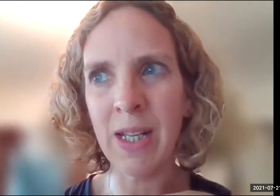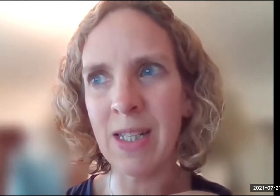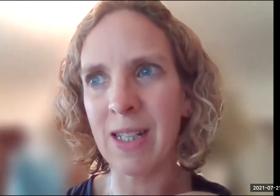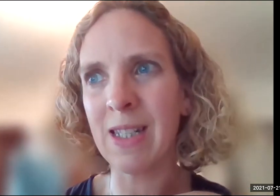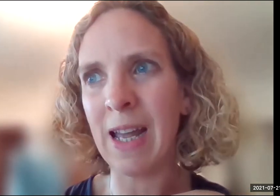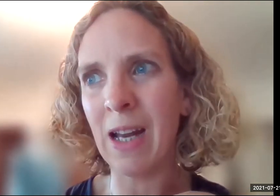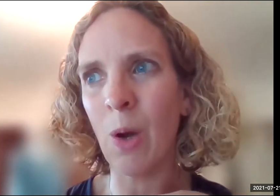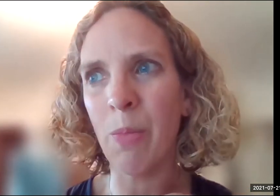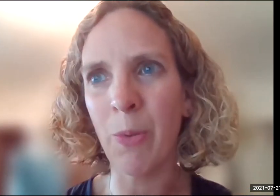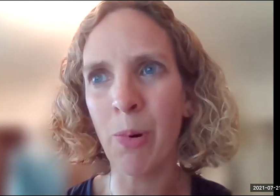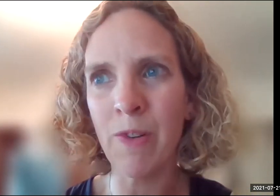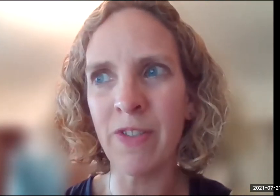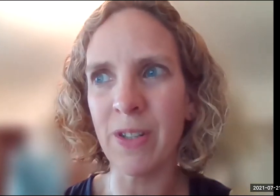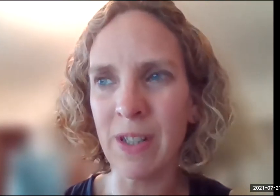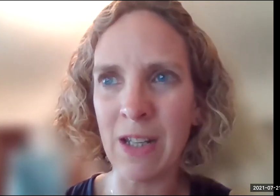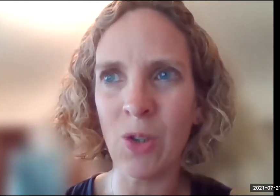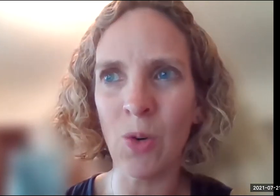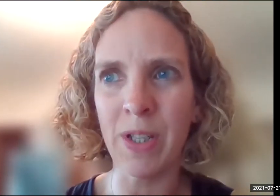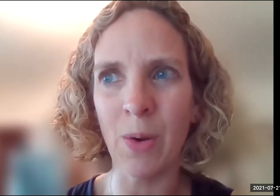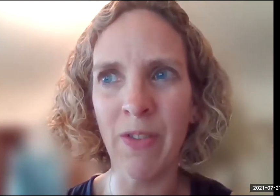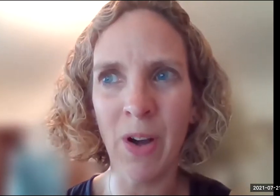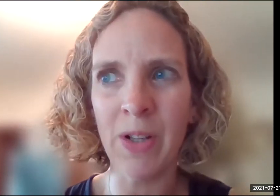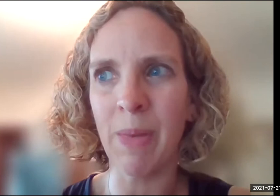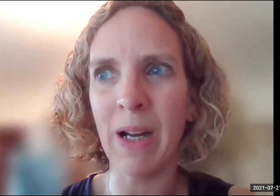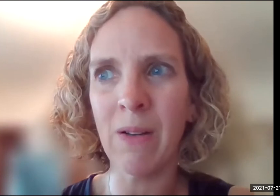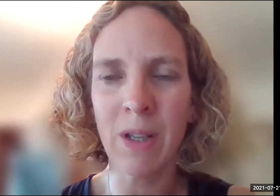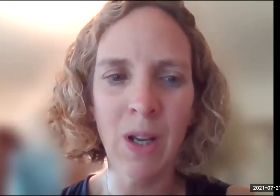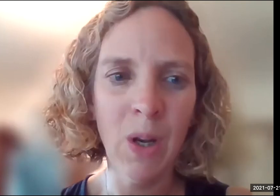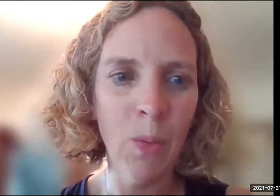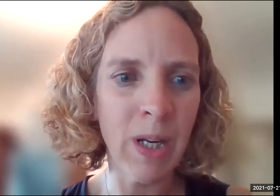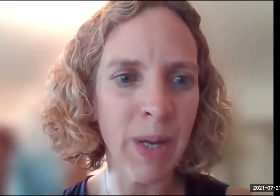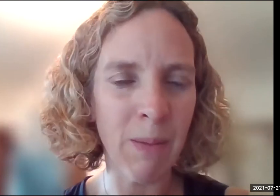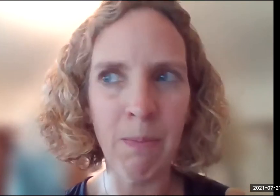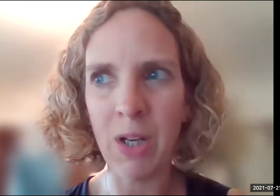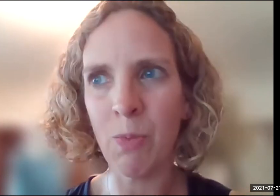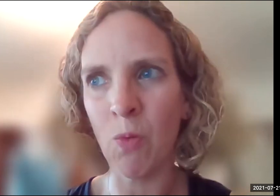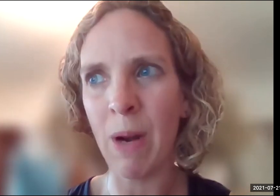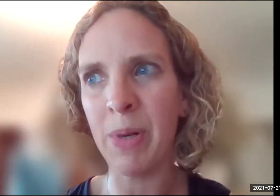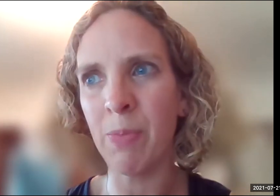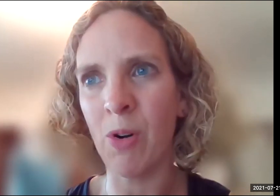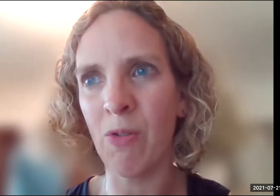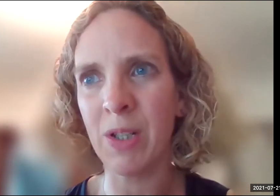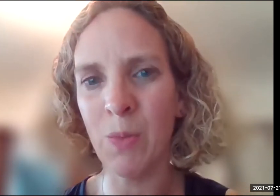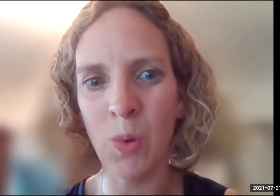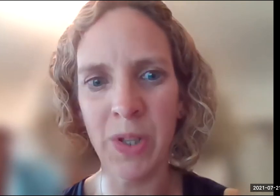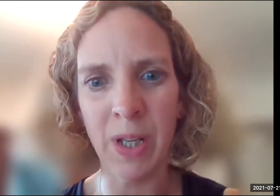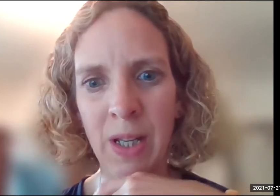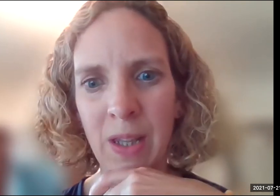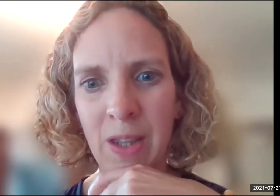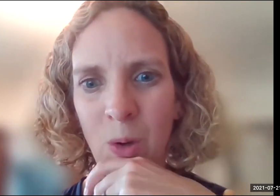get into school and receive a quality education. I think by leveraging these funding opportunities and using these to scale up the